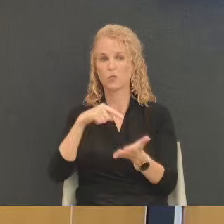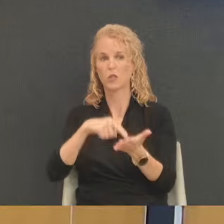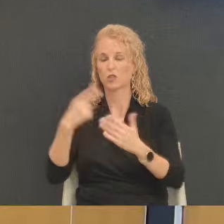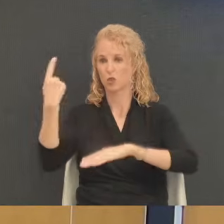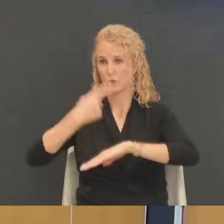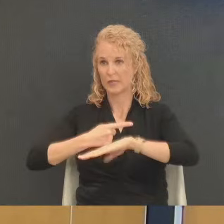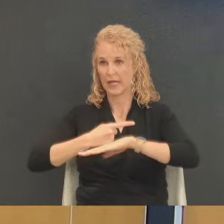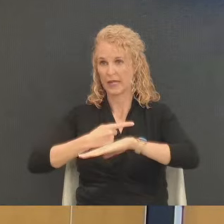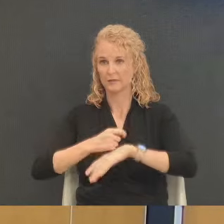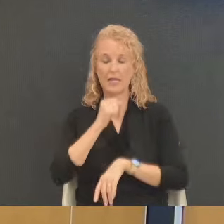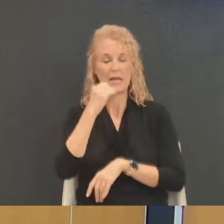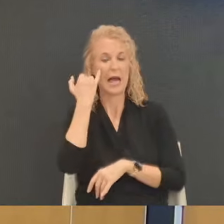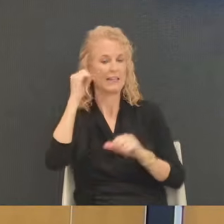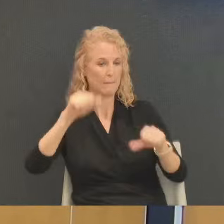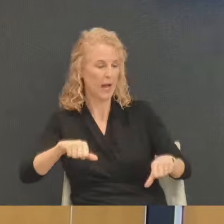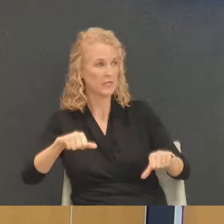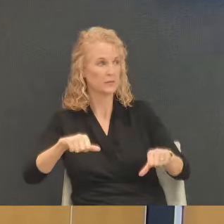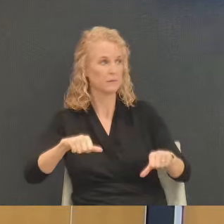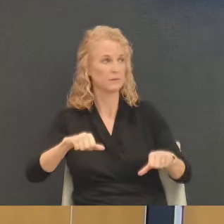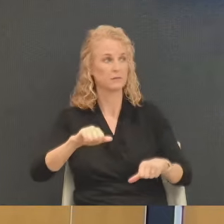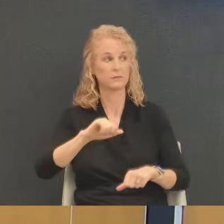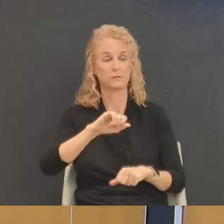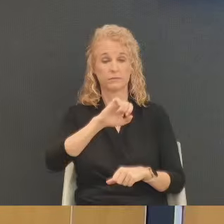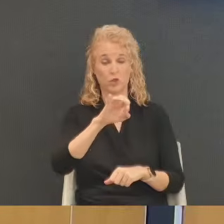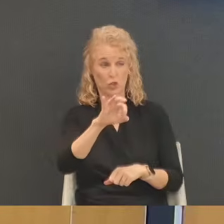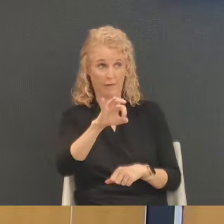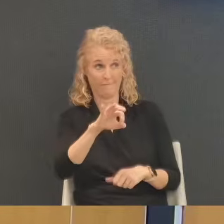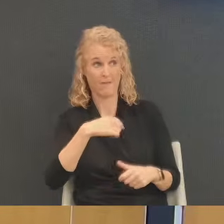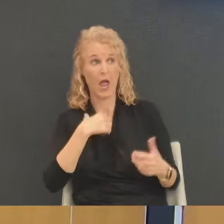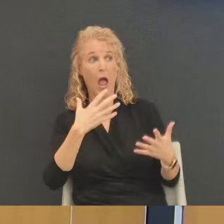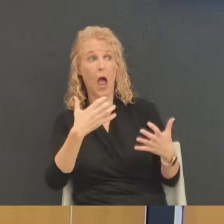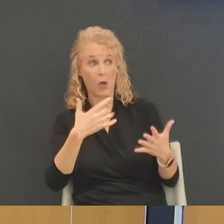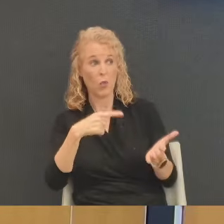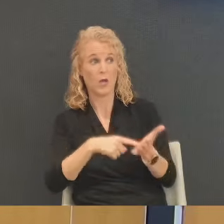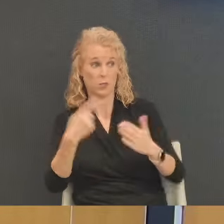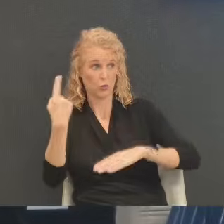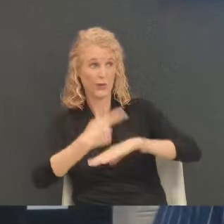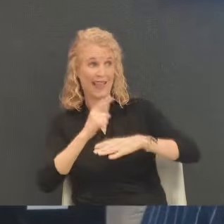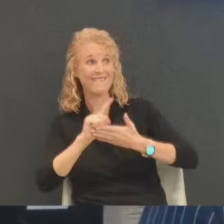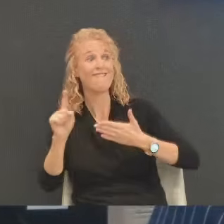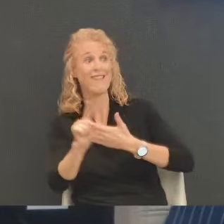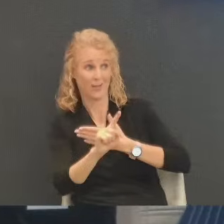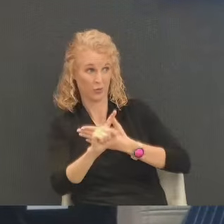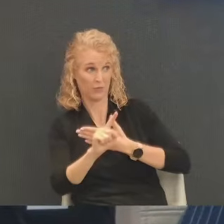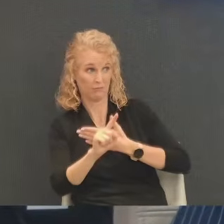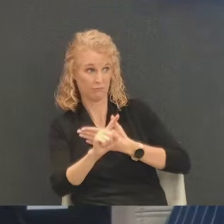not if possible, Mr. Ludo. As it relates to me, I'd like to have the answers in a week from from